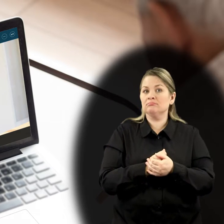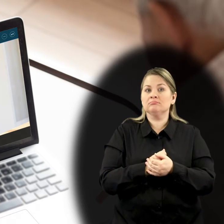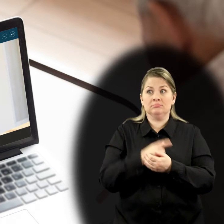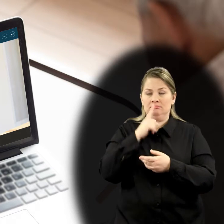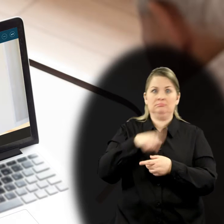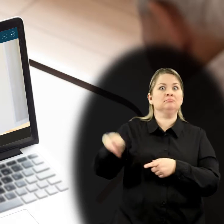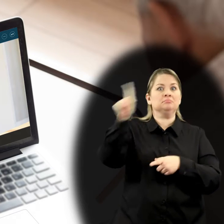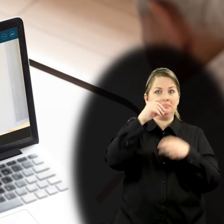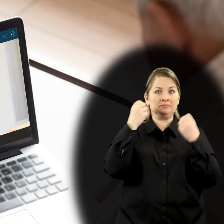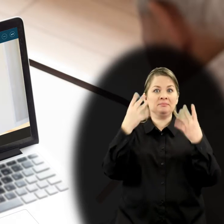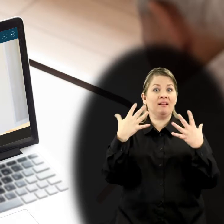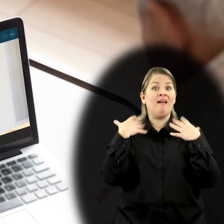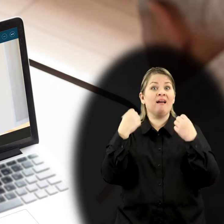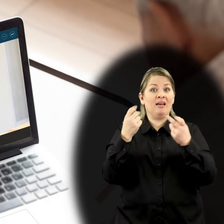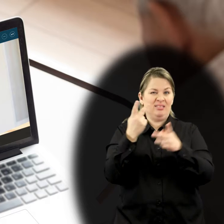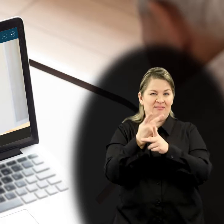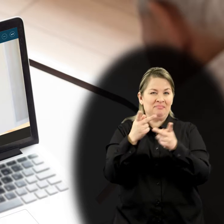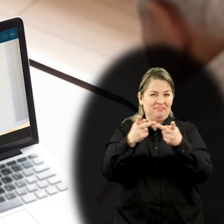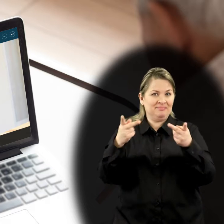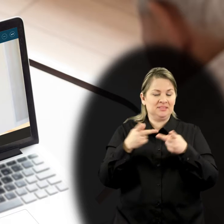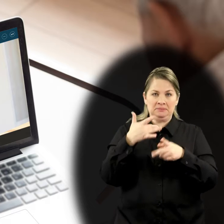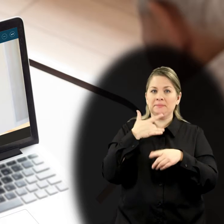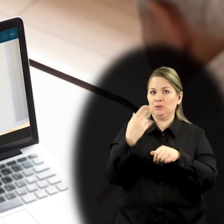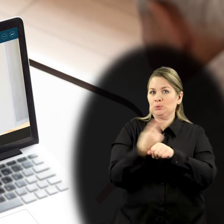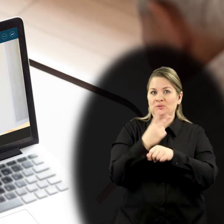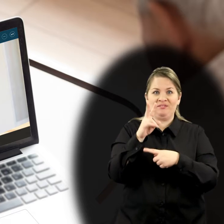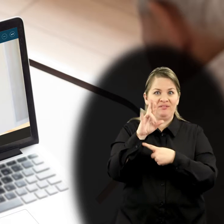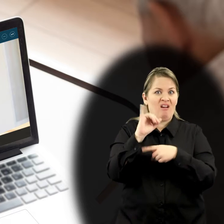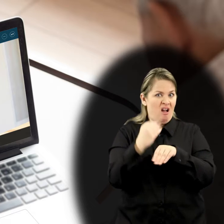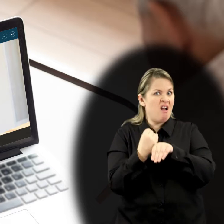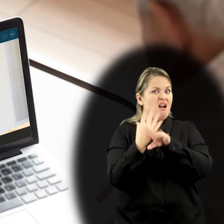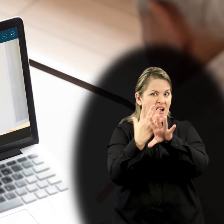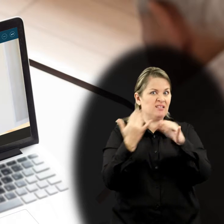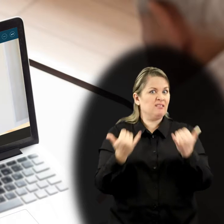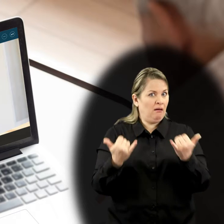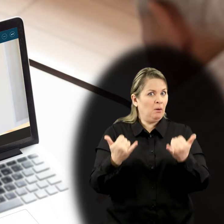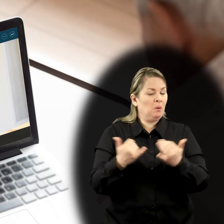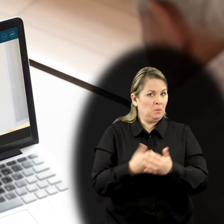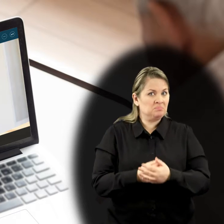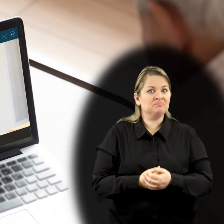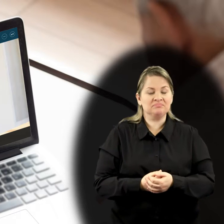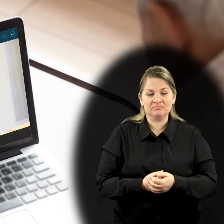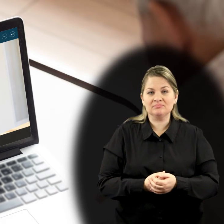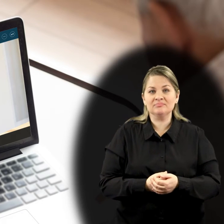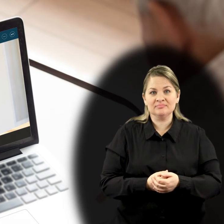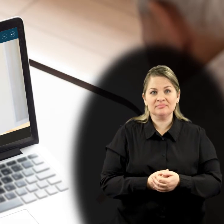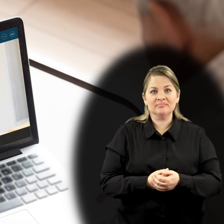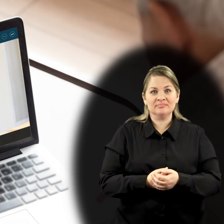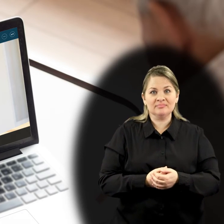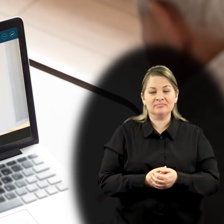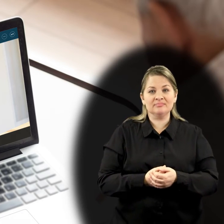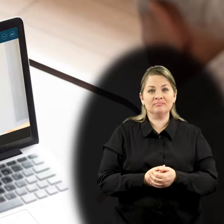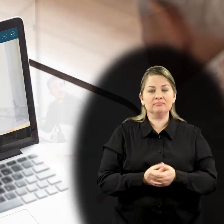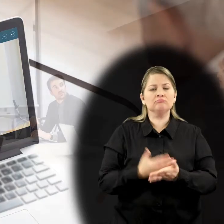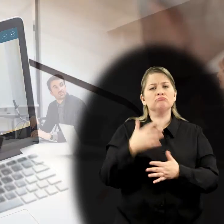because many health care facilities routinely use VRI to communicate with patients who are deaf and family members.